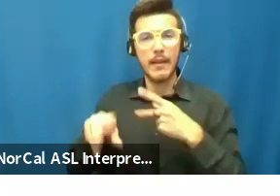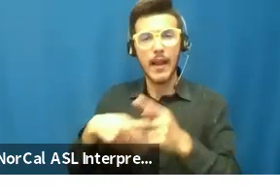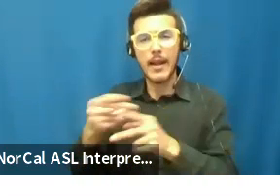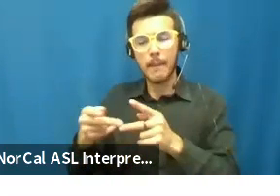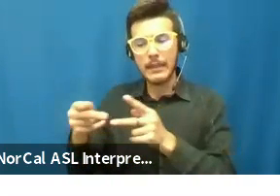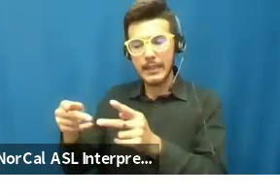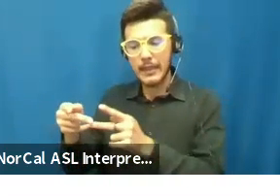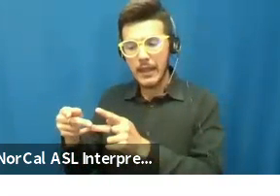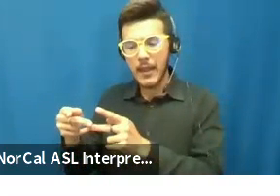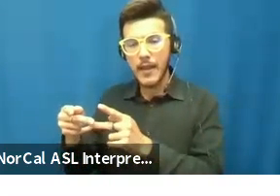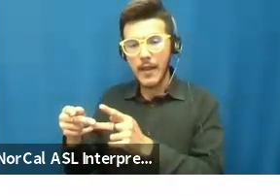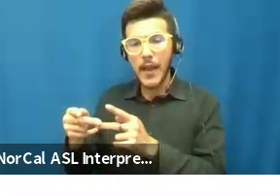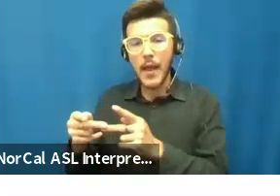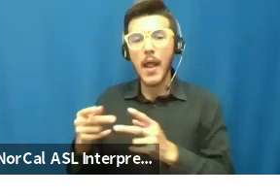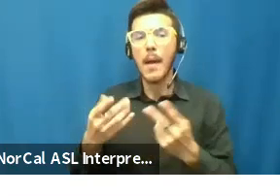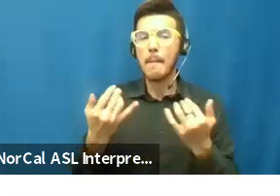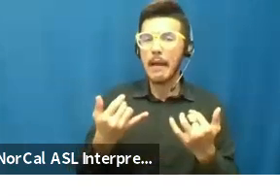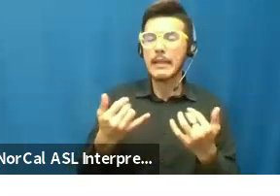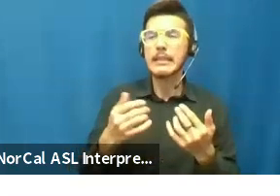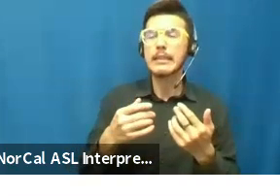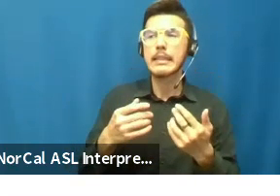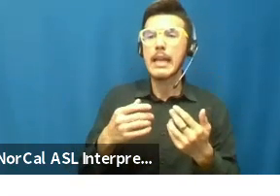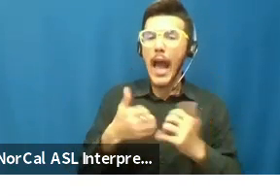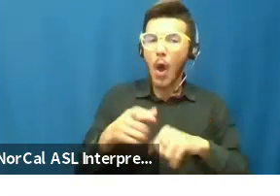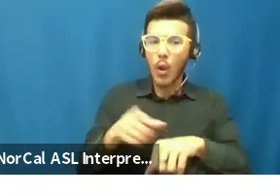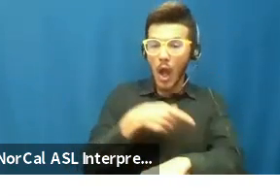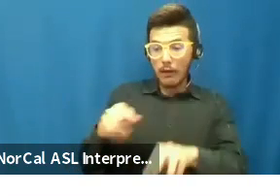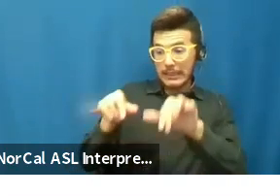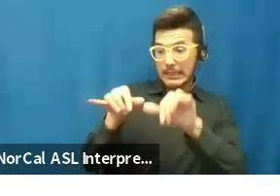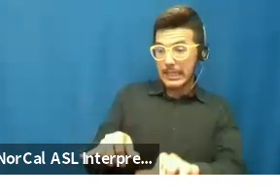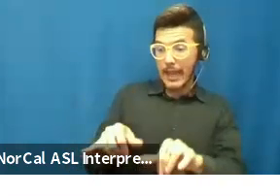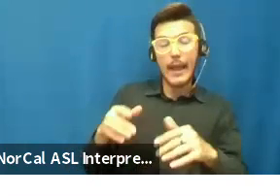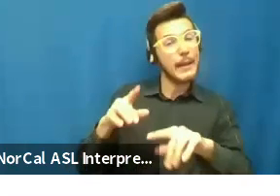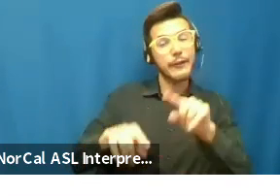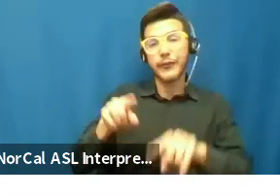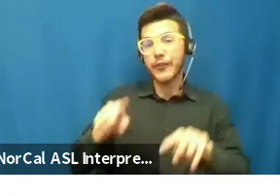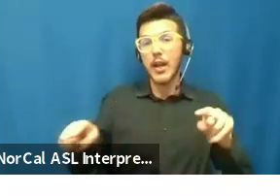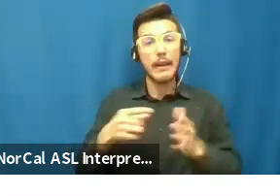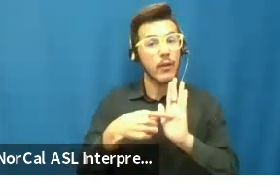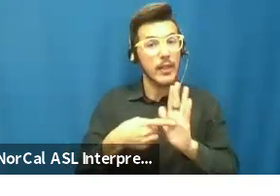of time of the position also ranged. We had some individuals who were brand new to these positions,